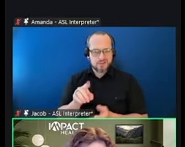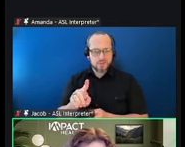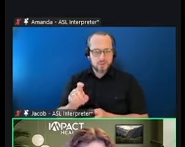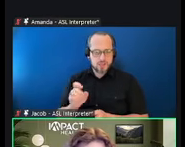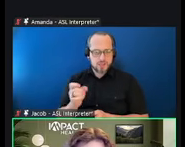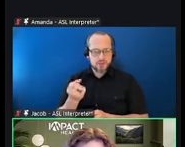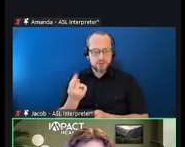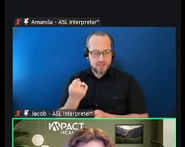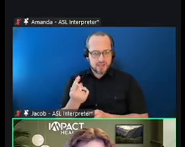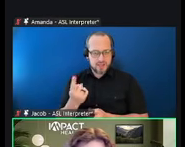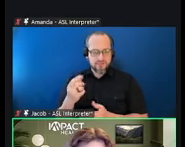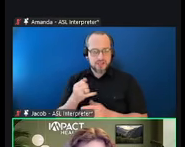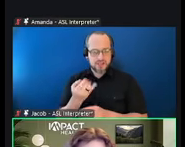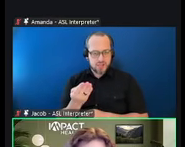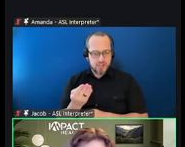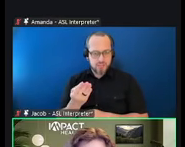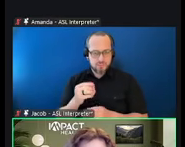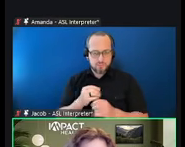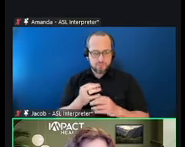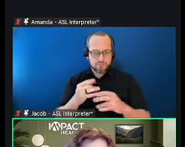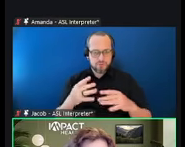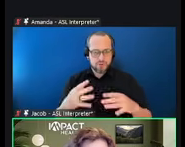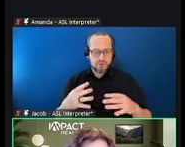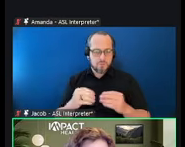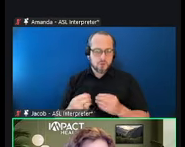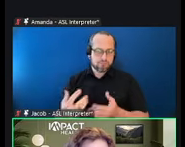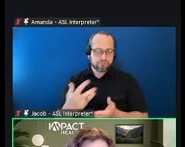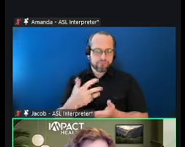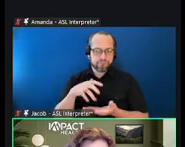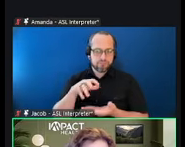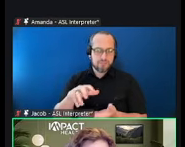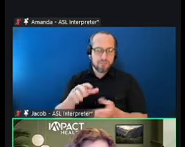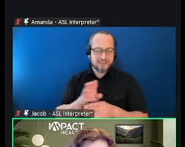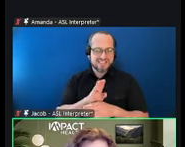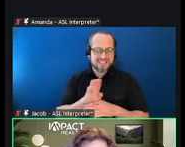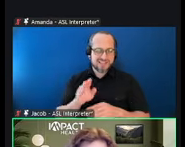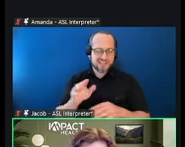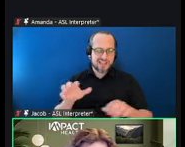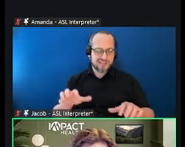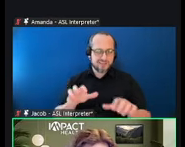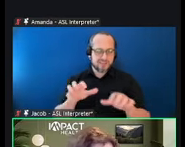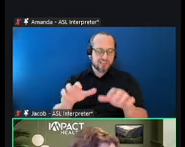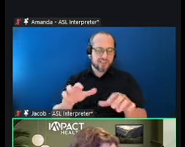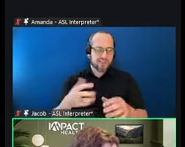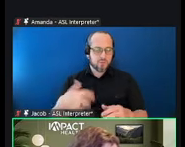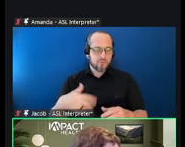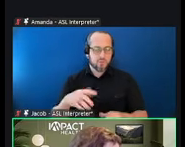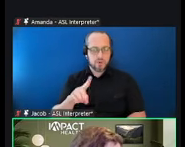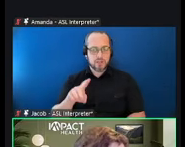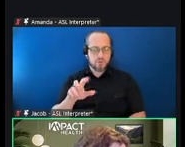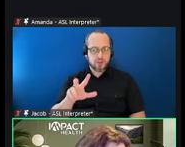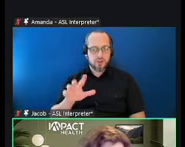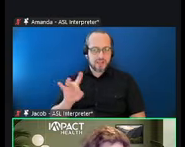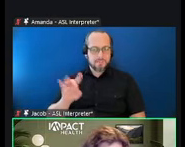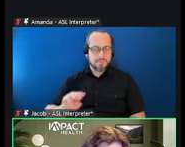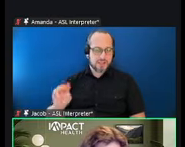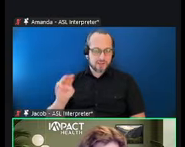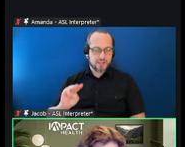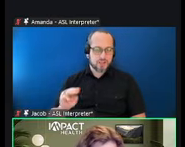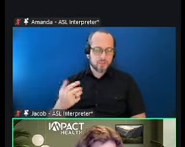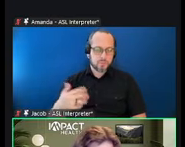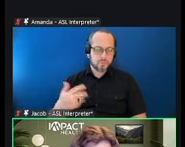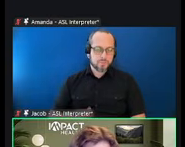generating over 138 million in total business activity. Um, if I can go to the next slide,